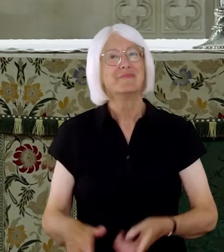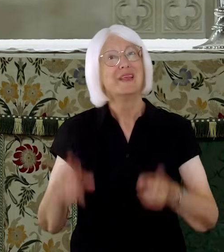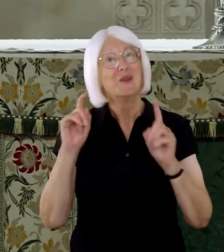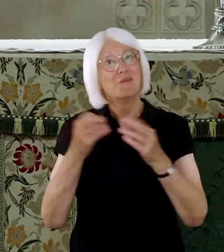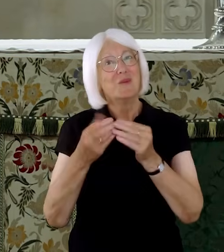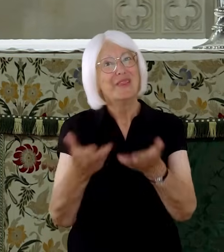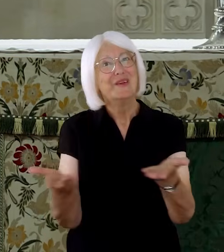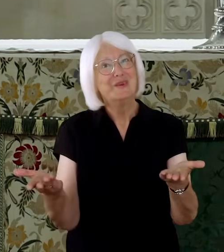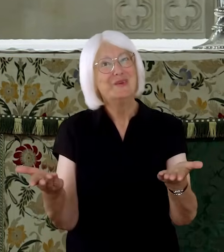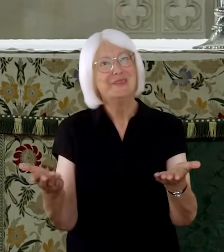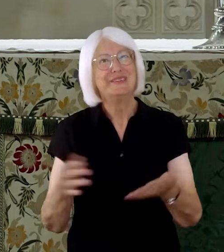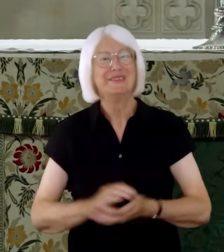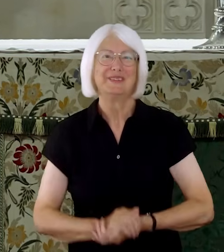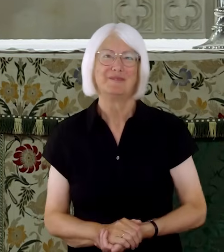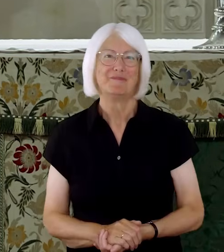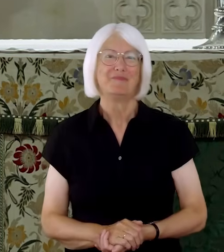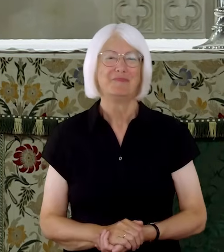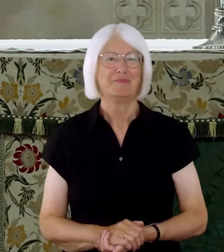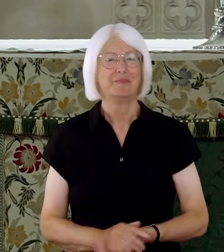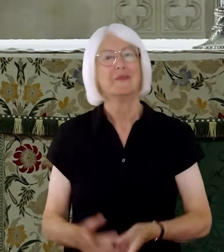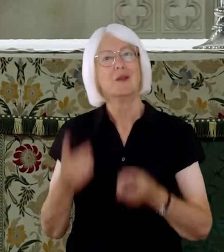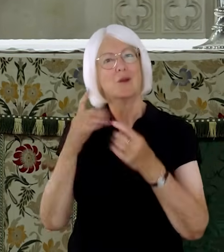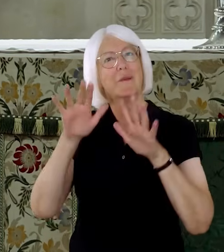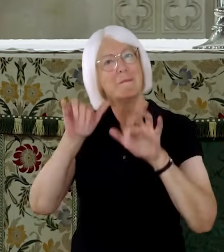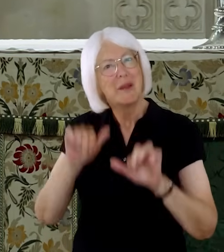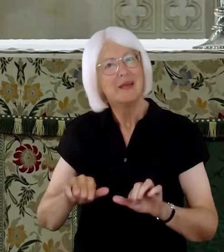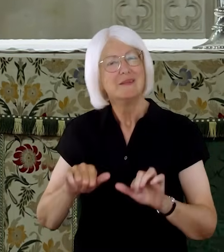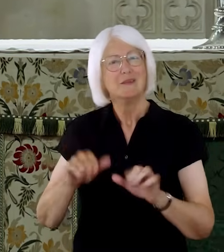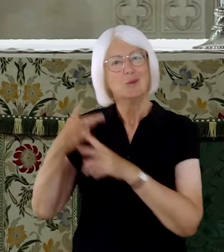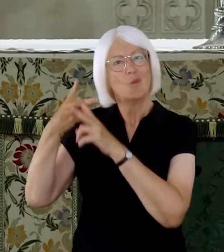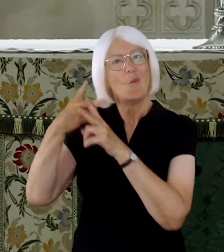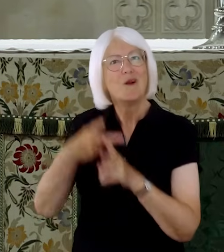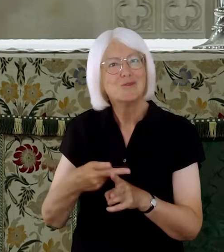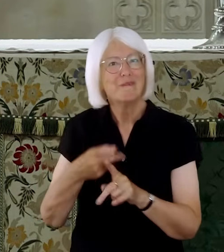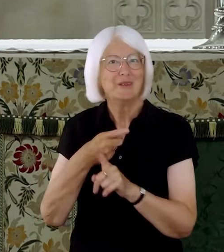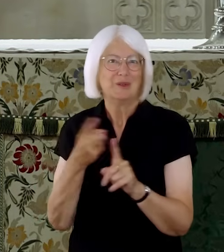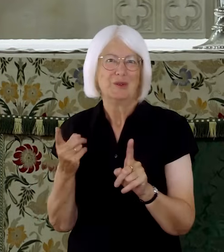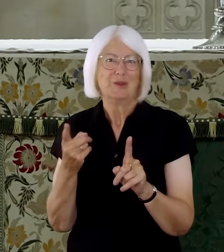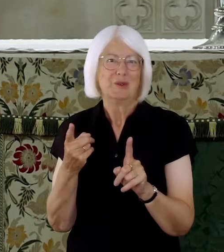The Lord be with you. The Lord bless you and watch over you.